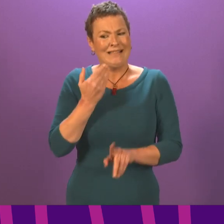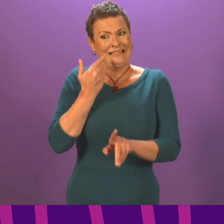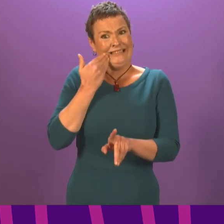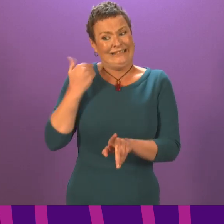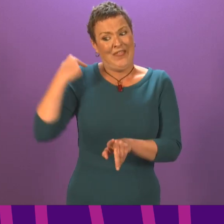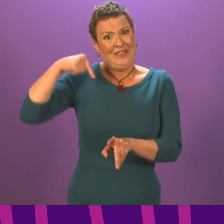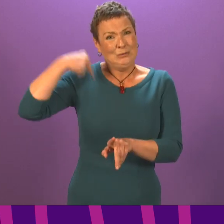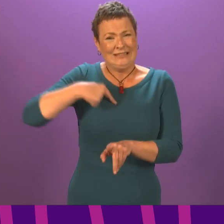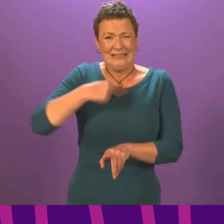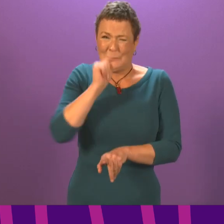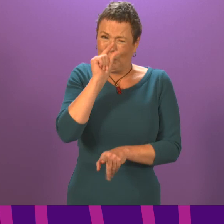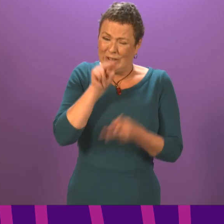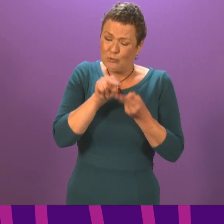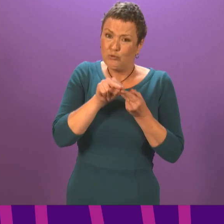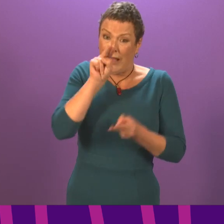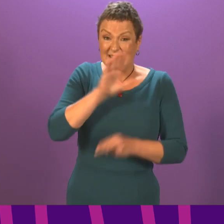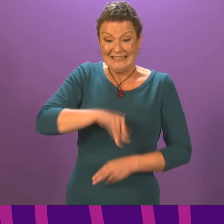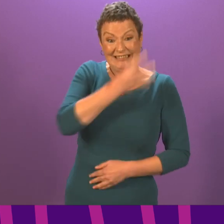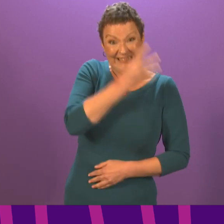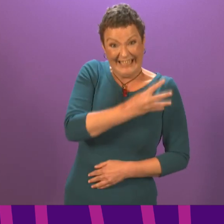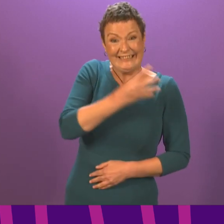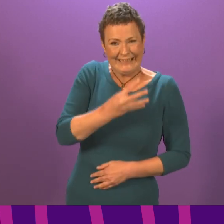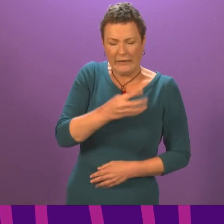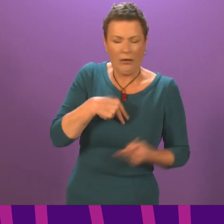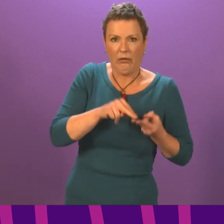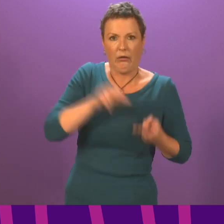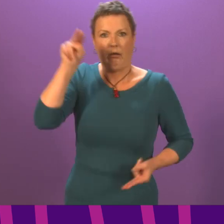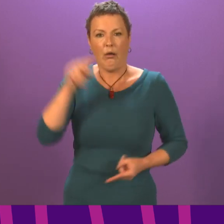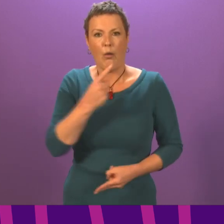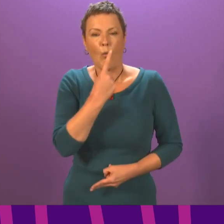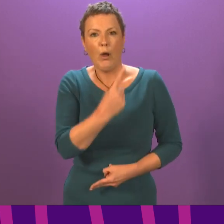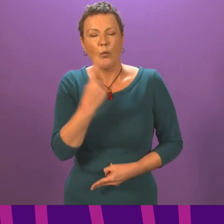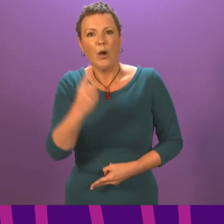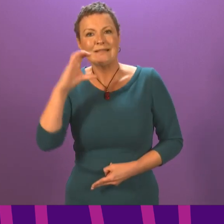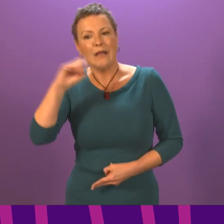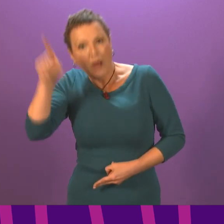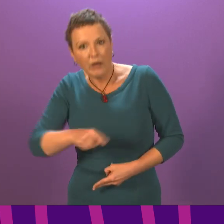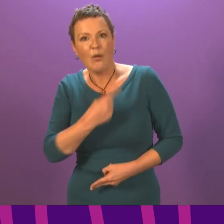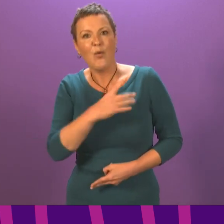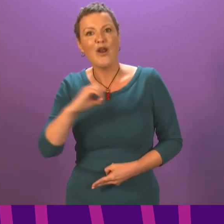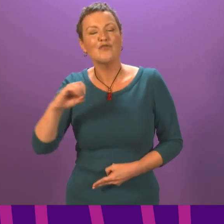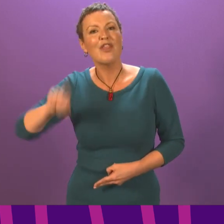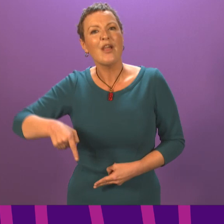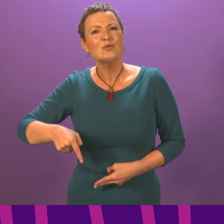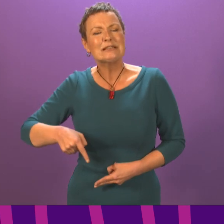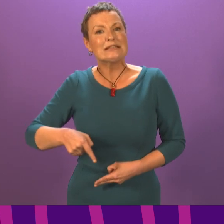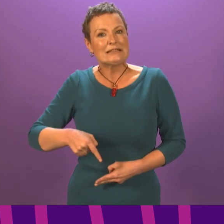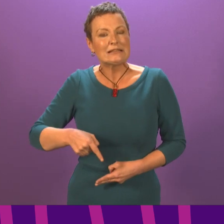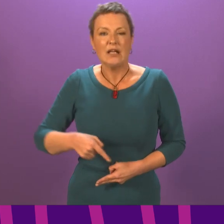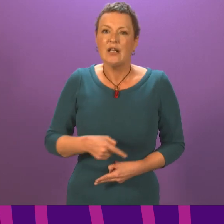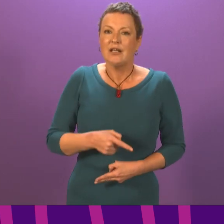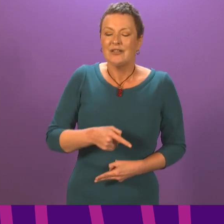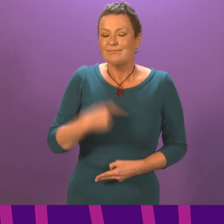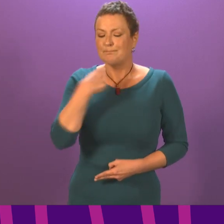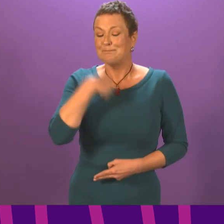rise in case numbers—from 99 per 100,000 to 110 per 100,000. Test positivity has increased